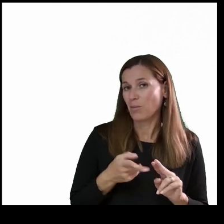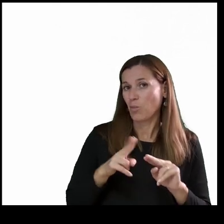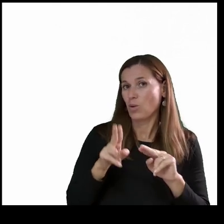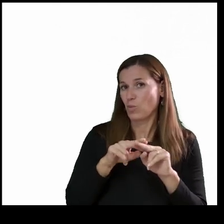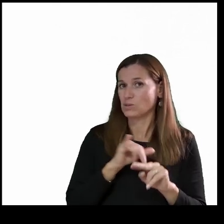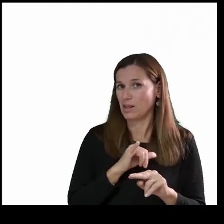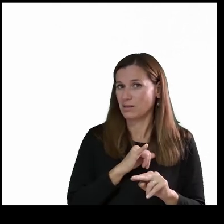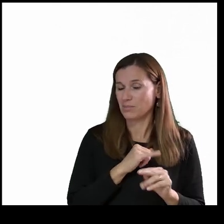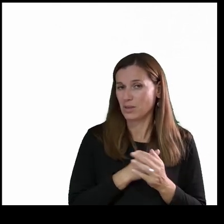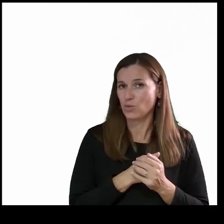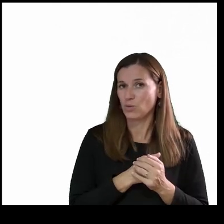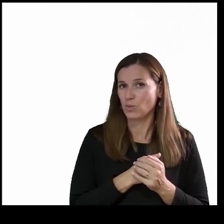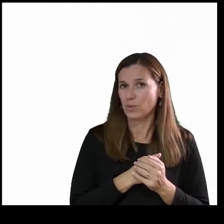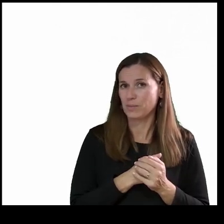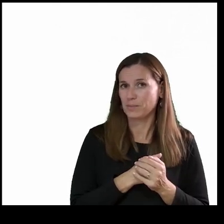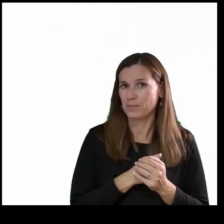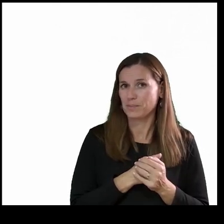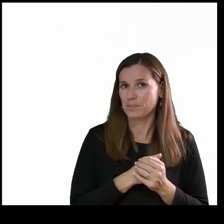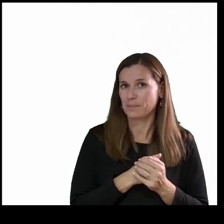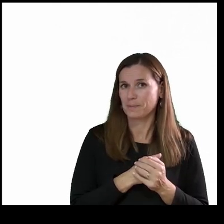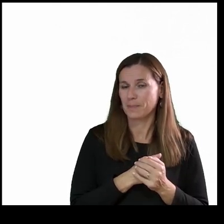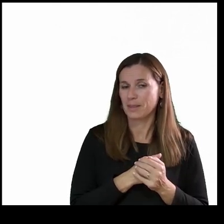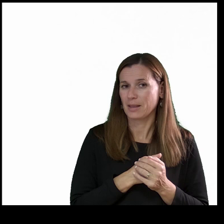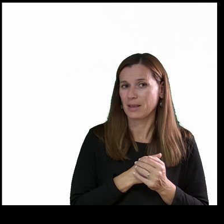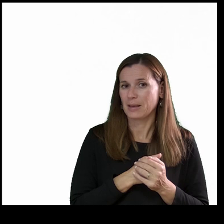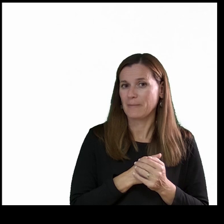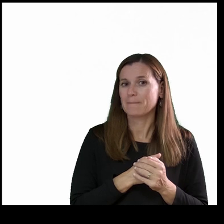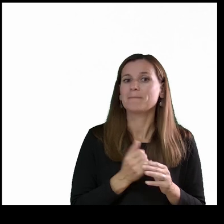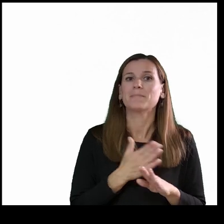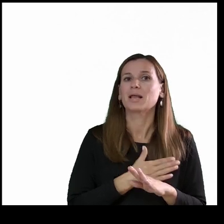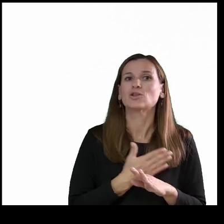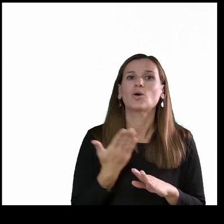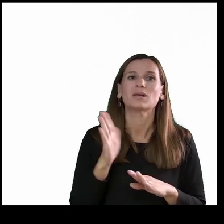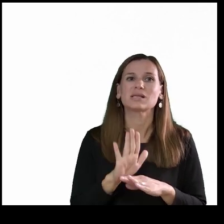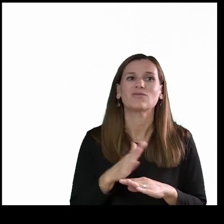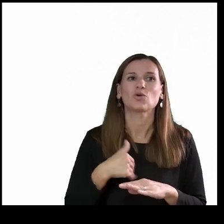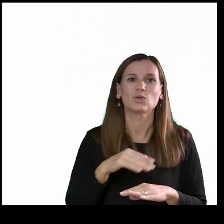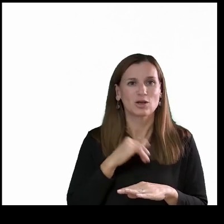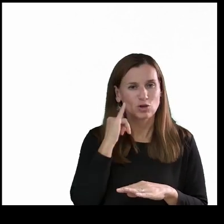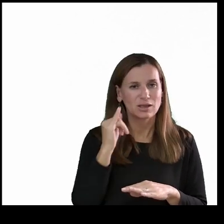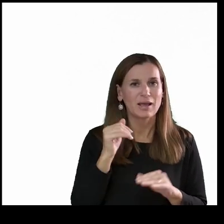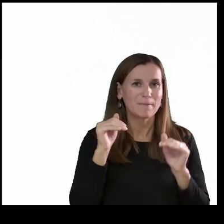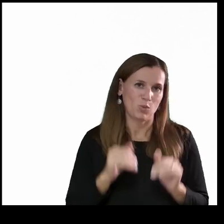Well, but before presenting our ideas we must mention that